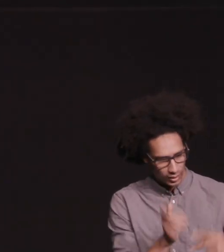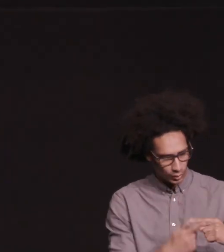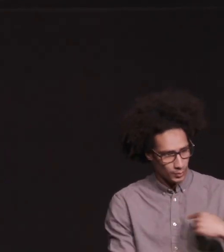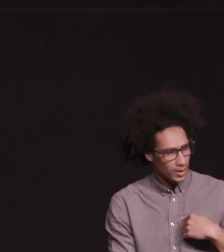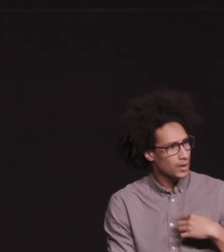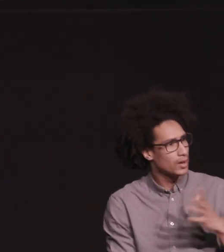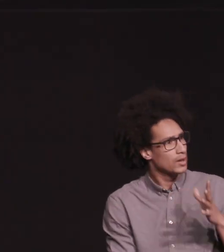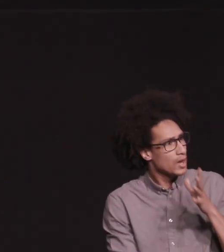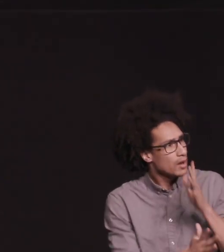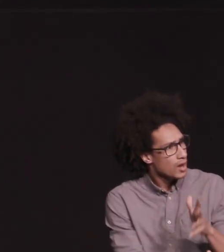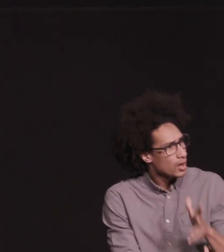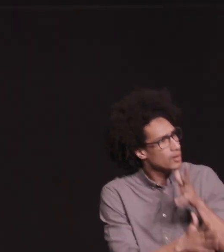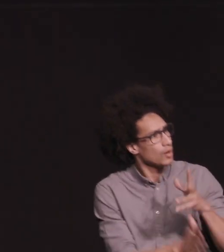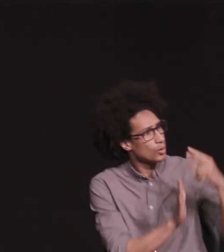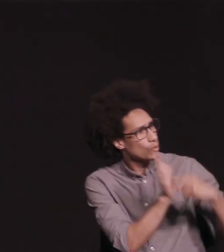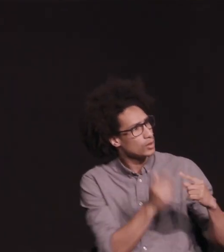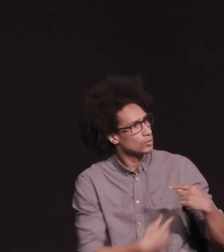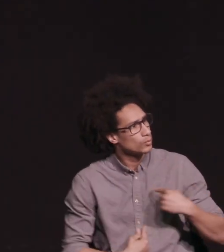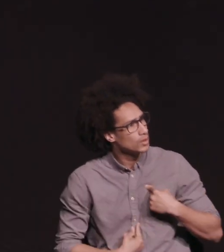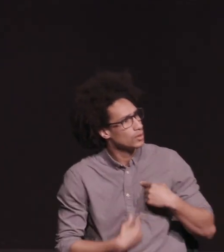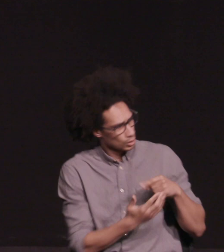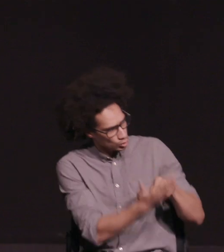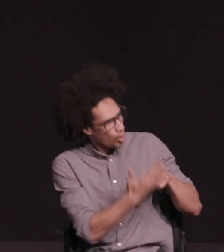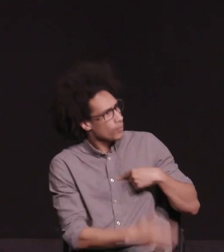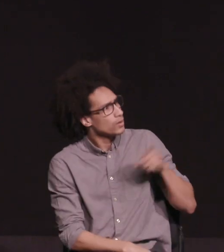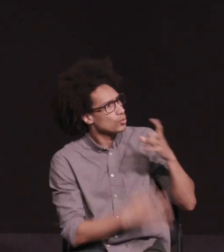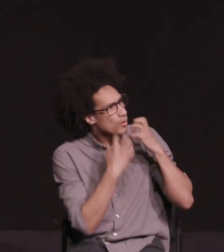Nana, Nana, read to me. Show me that you care.